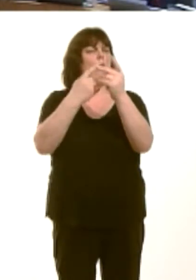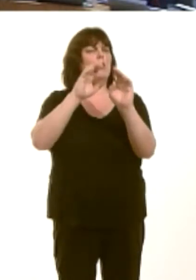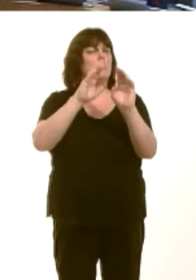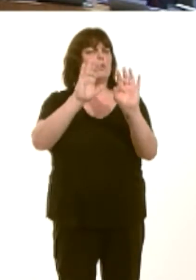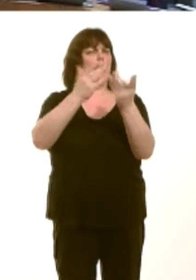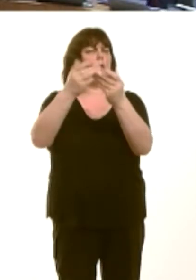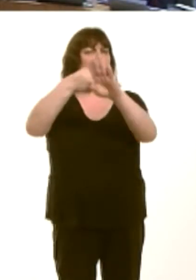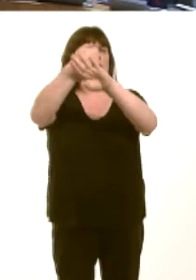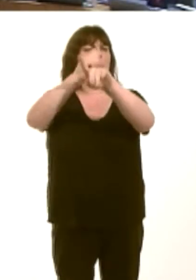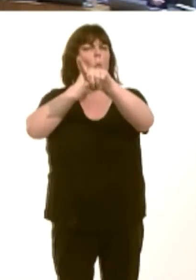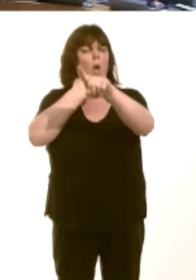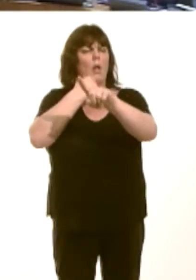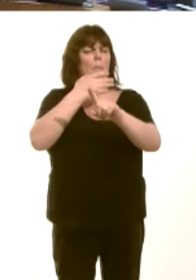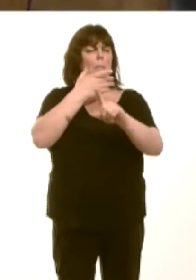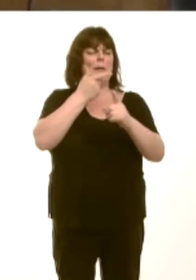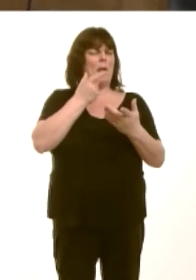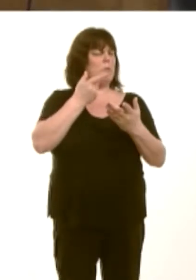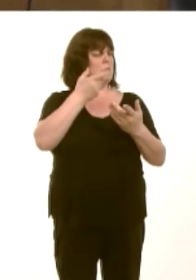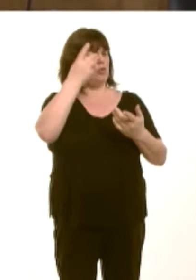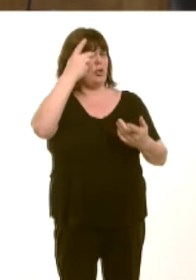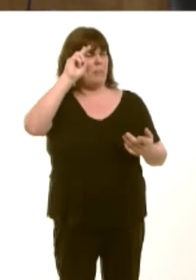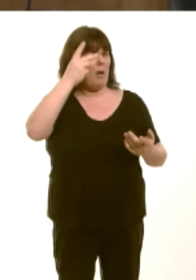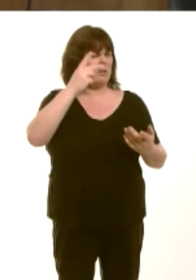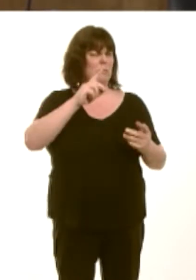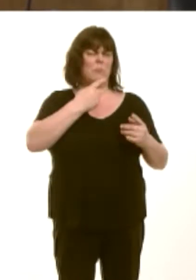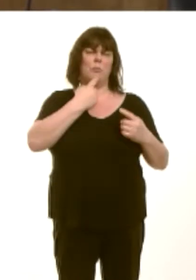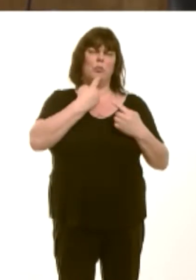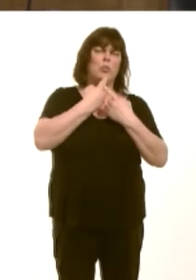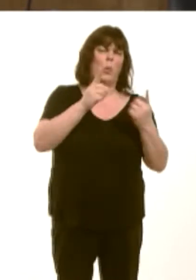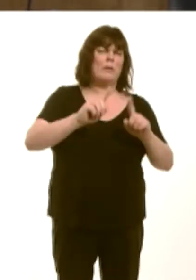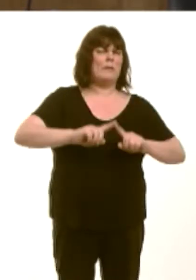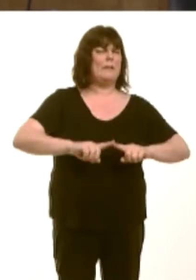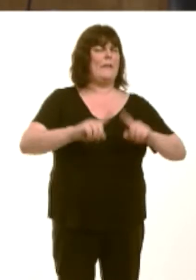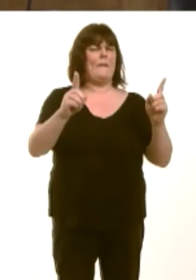Carwyn Jones: May I sayóand I have said this beforeówhen the SuRNICC comes to the Glan